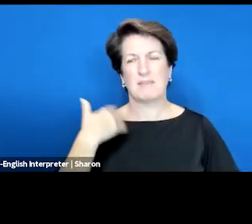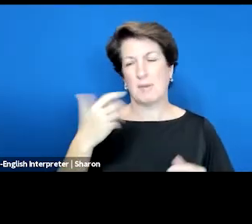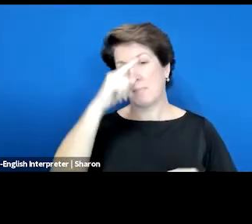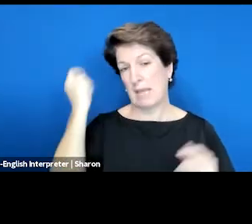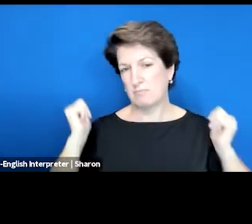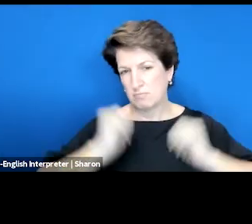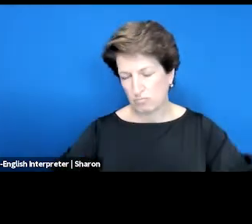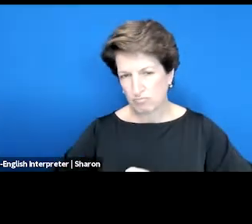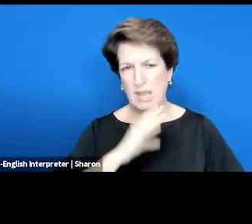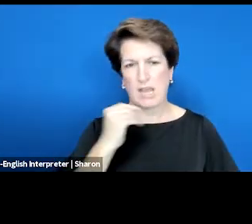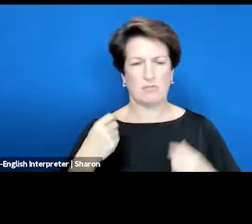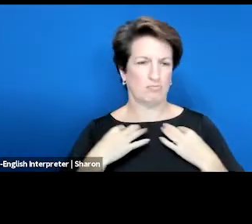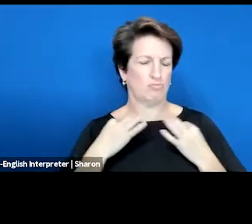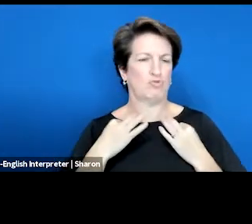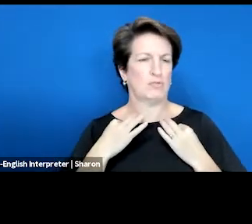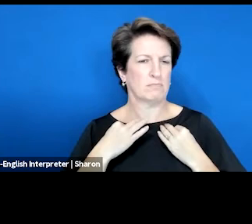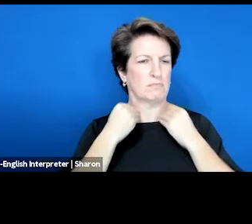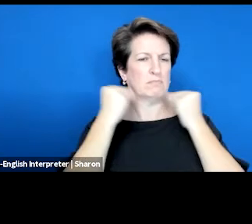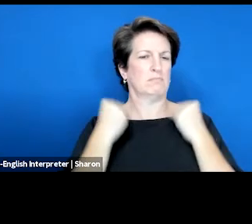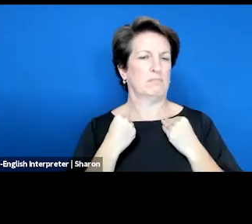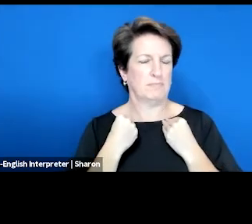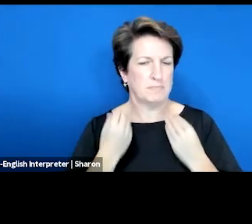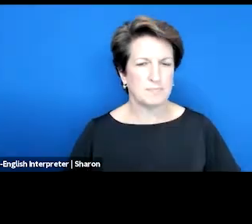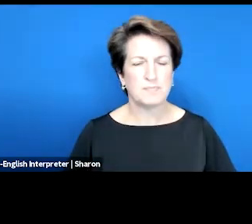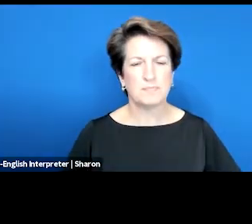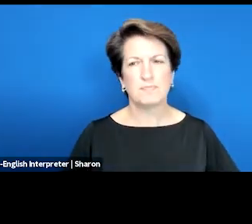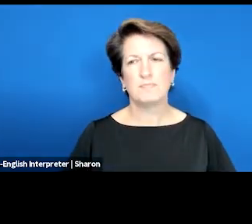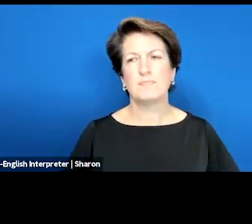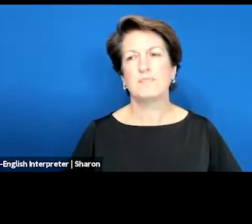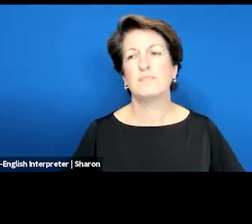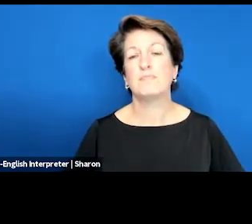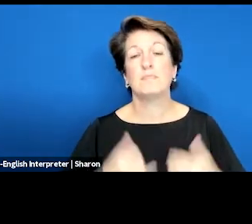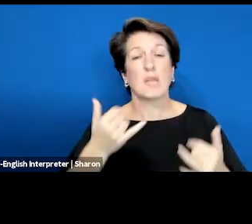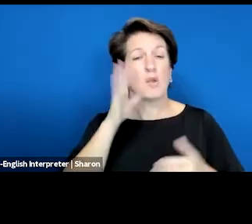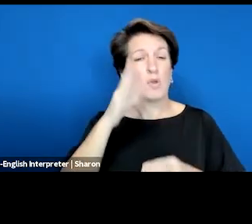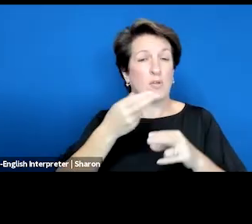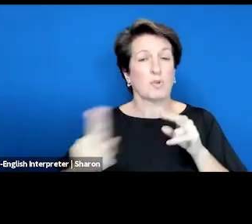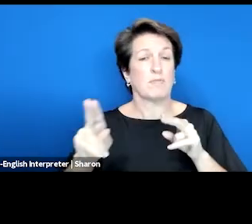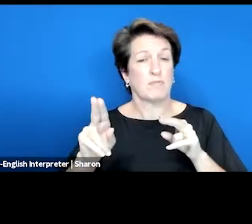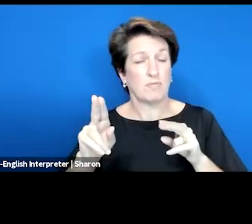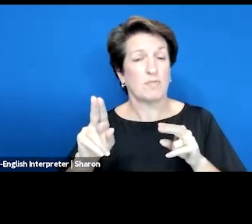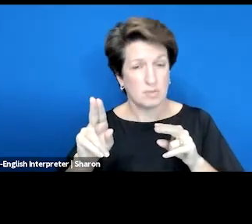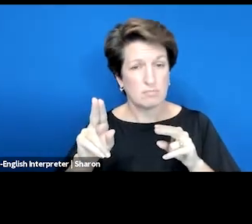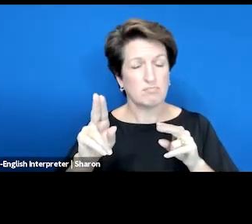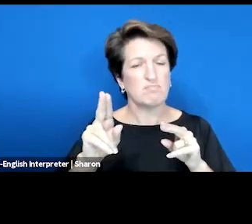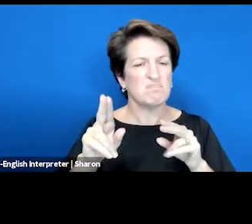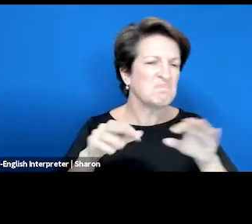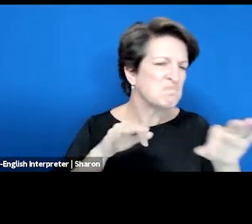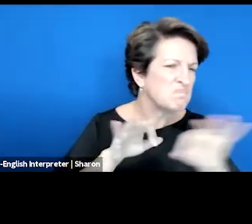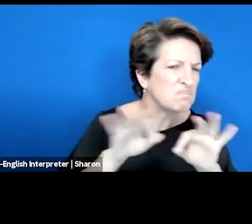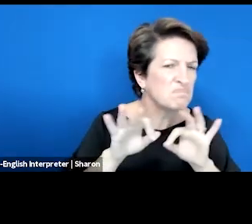Living Toronto, otherwise known as CILT, and a lead on the COVID